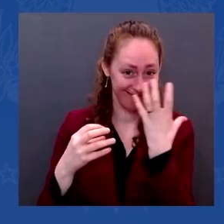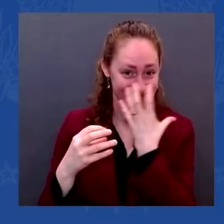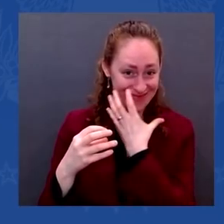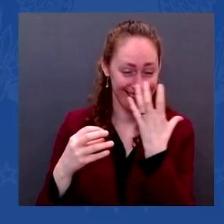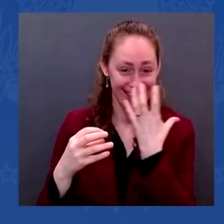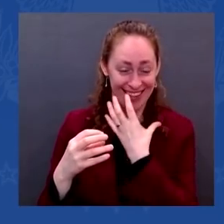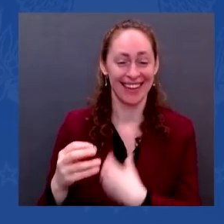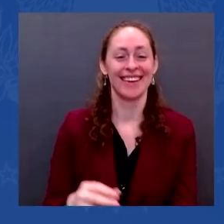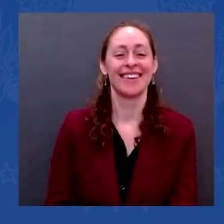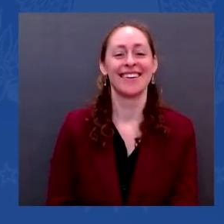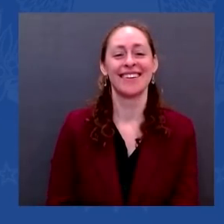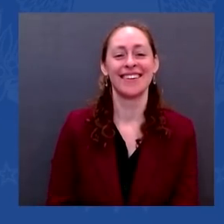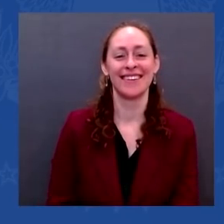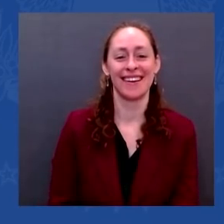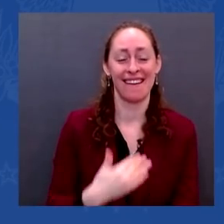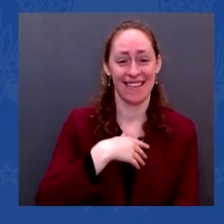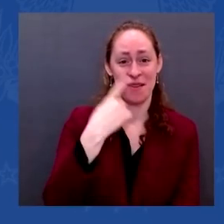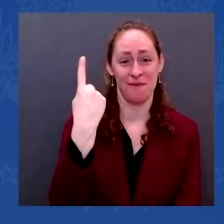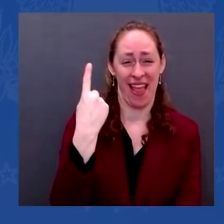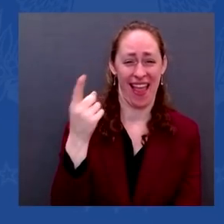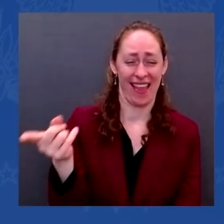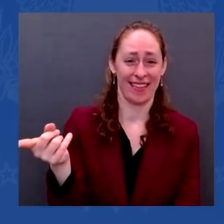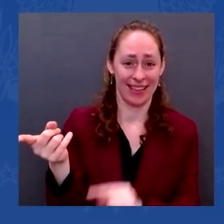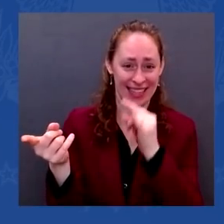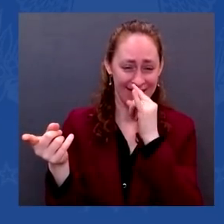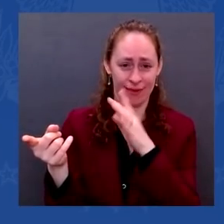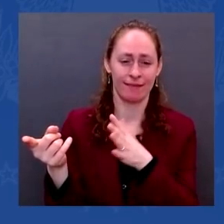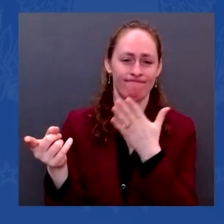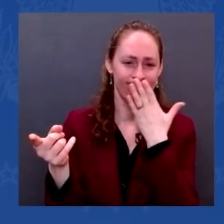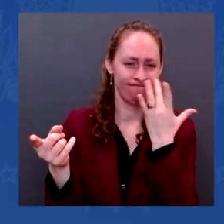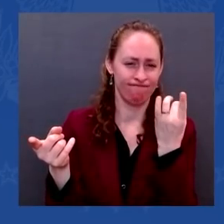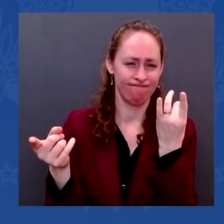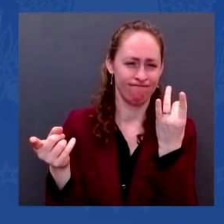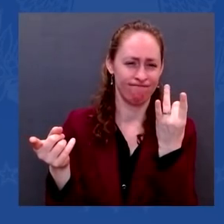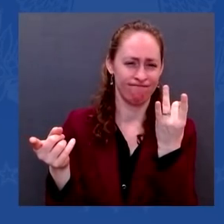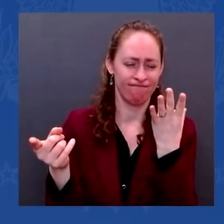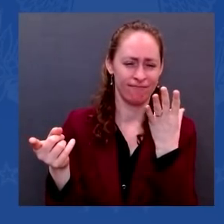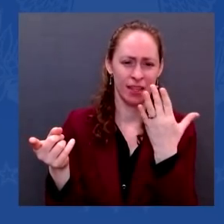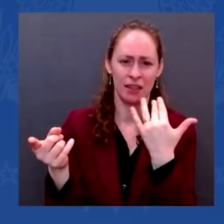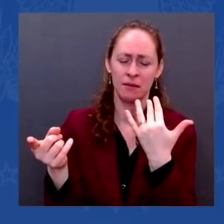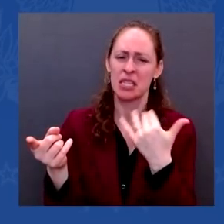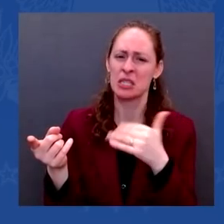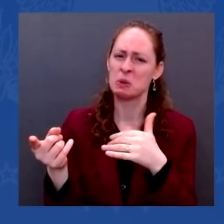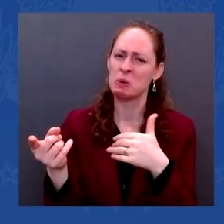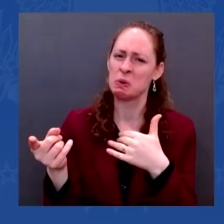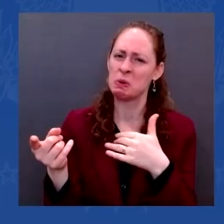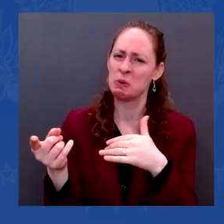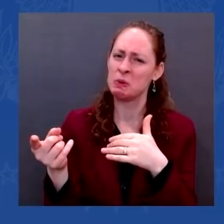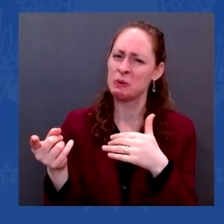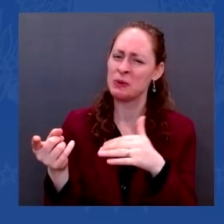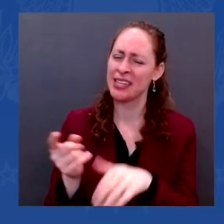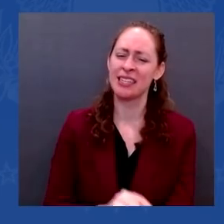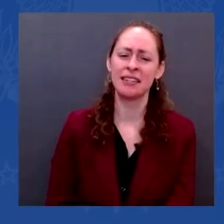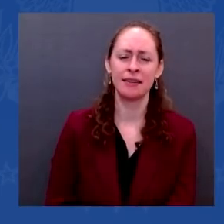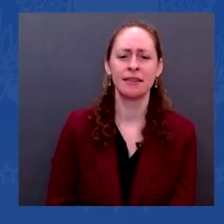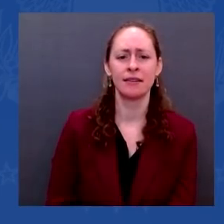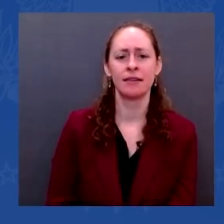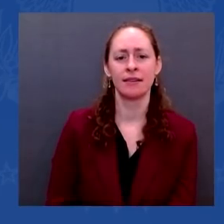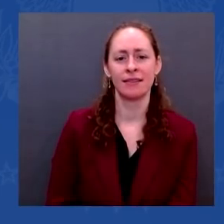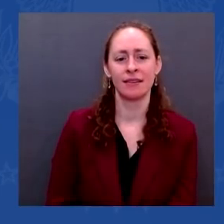She had shared with us earlier that she also used to get a ride at an old station wagon to church. And, you know, some things transcend.